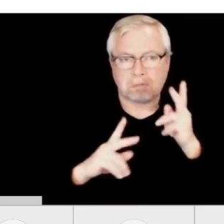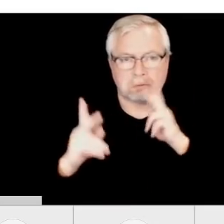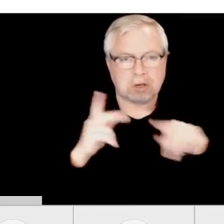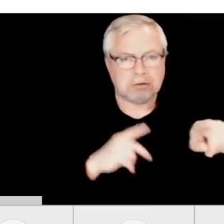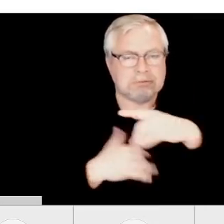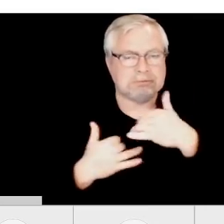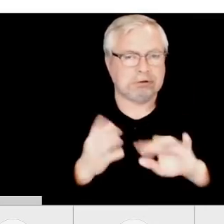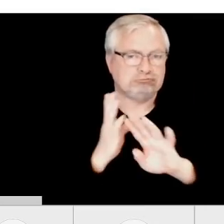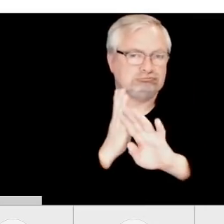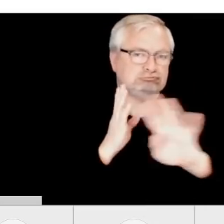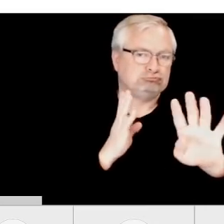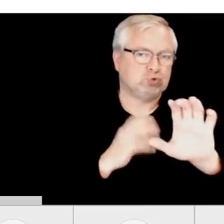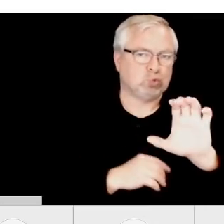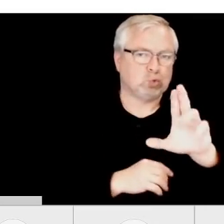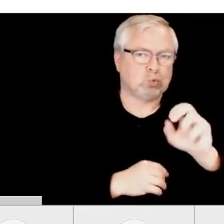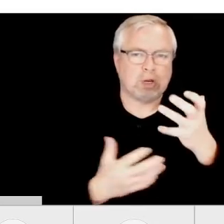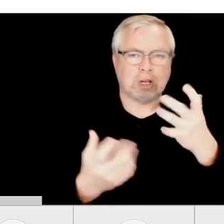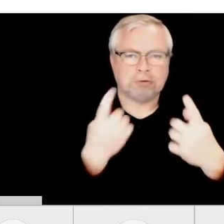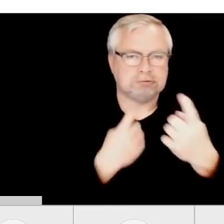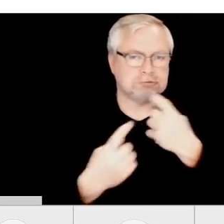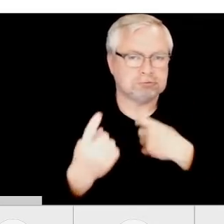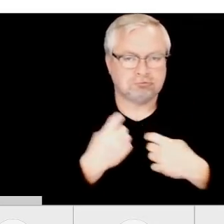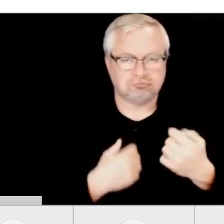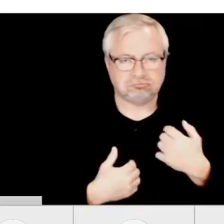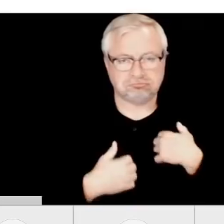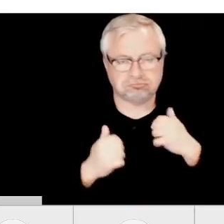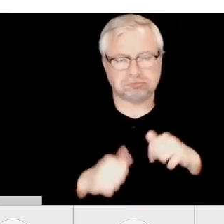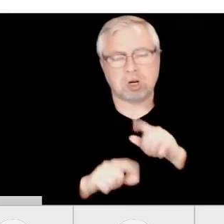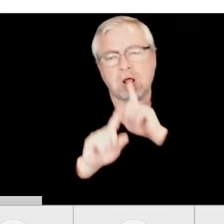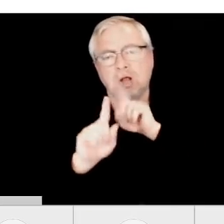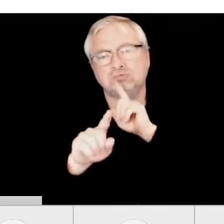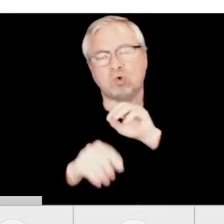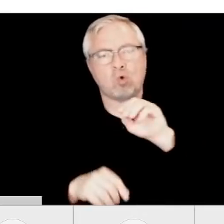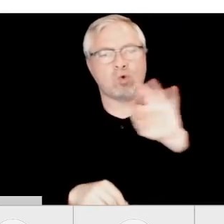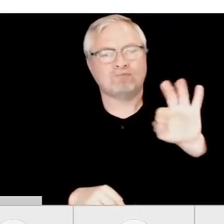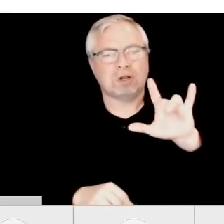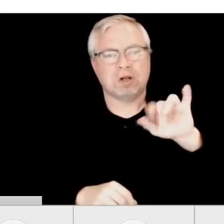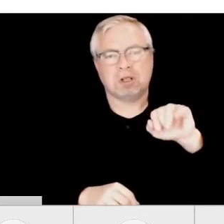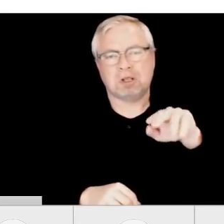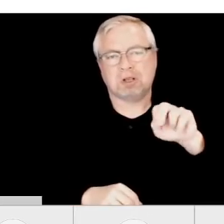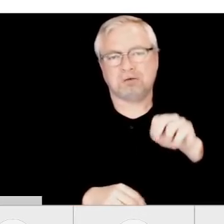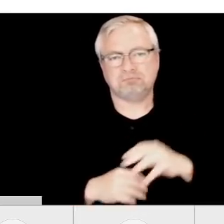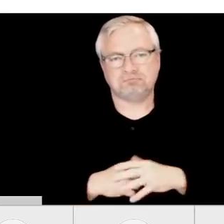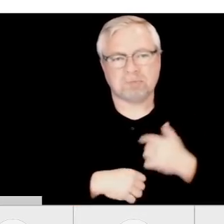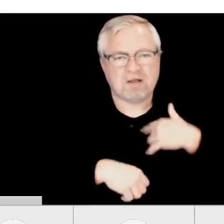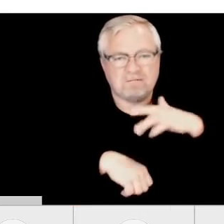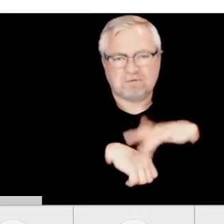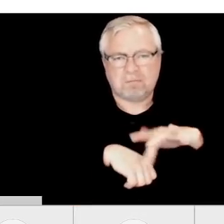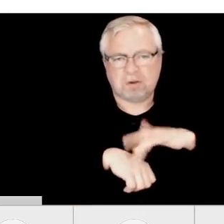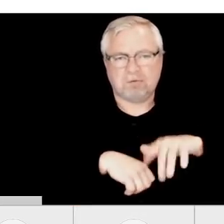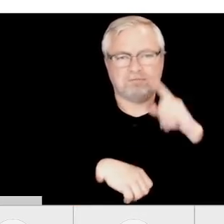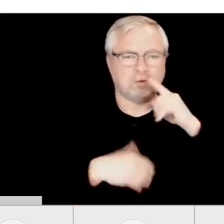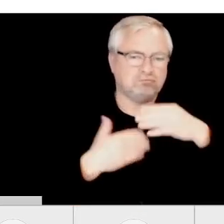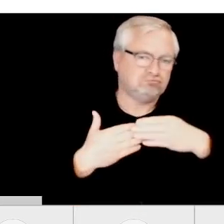we will answer them off line and be available to reporters for the rest of the day.